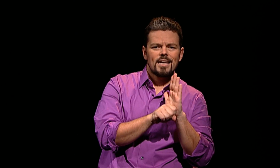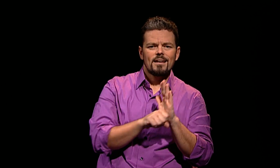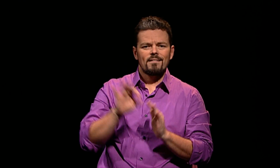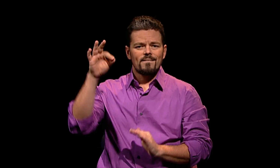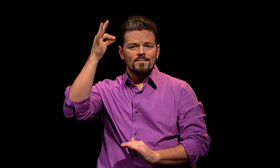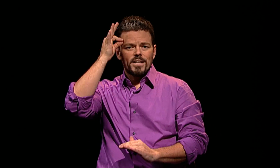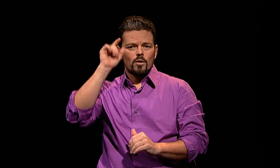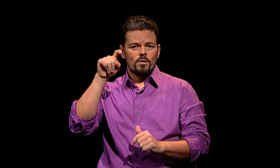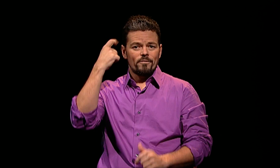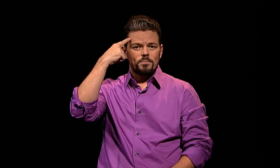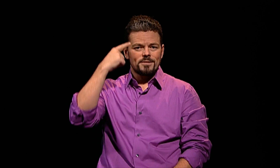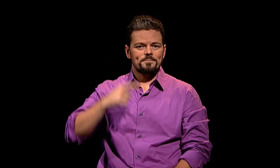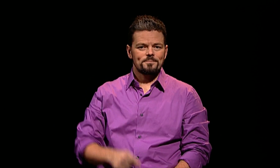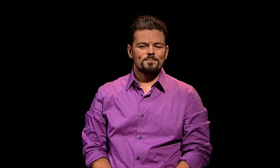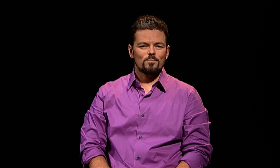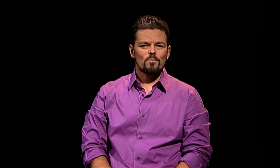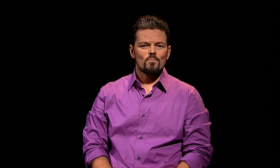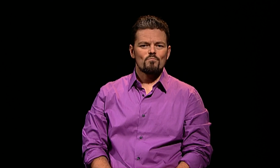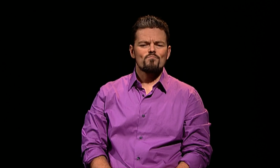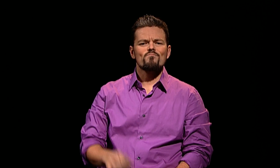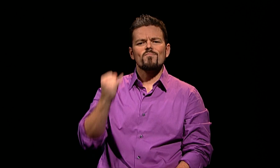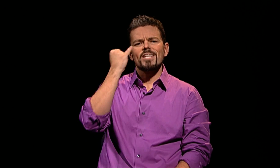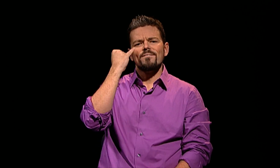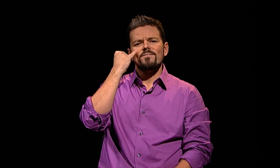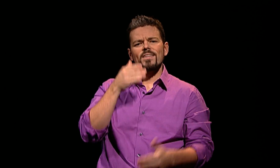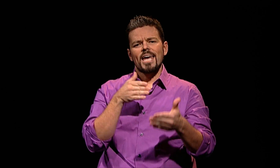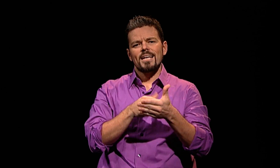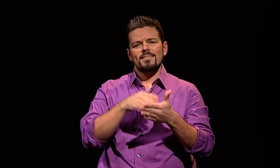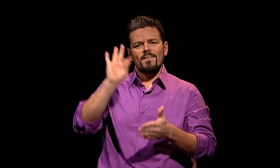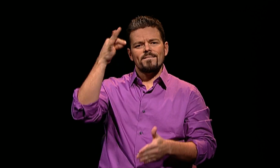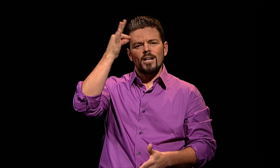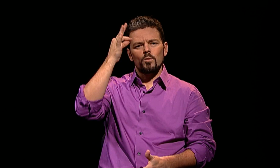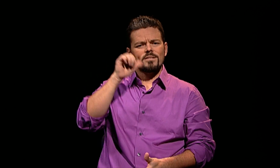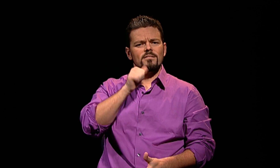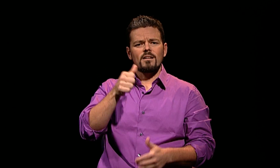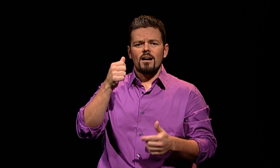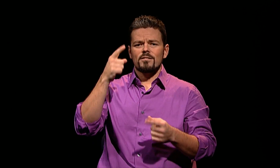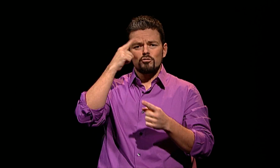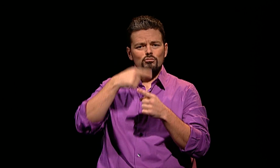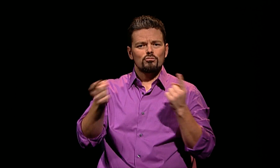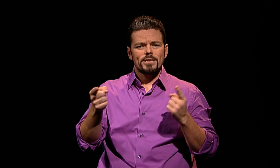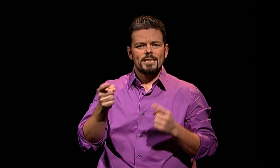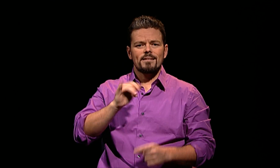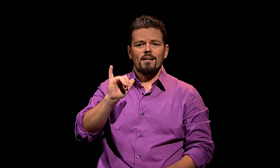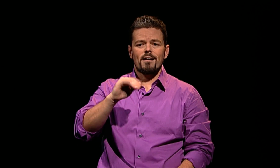AND THE FEDERAL GOVERNMENT. IF IT WEREN'T FOR THE ANTI-FEDERALIST